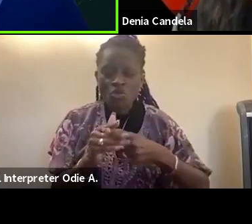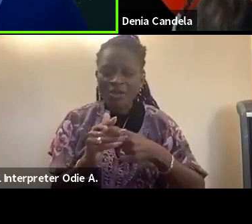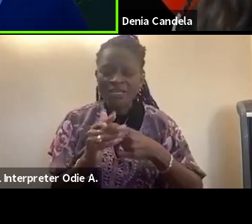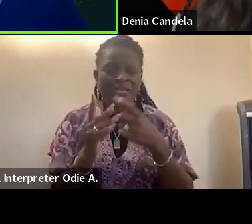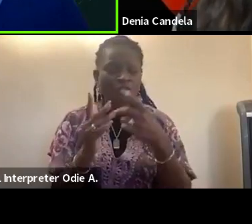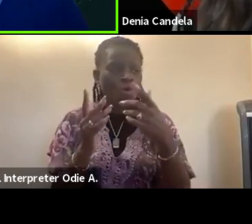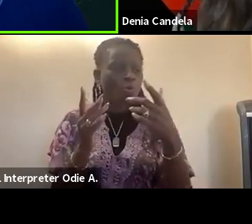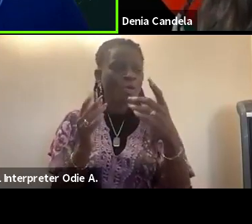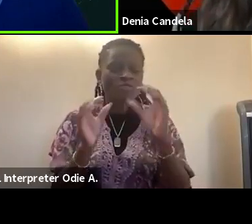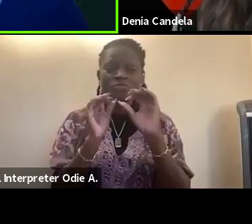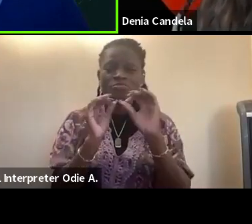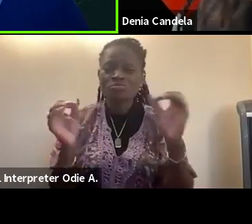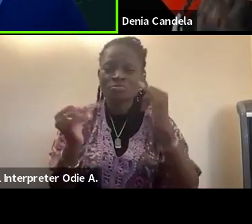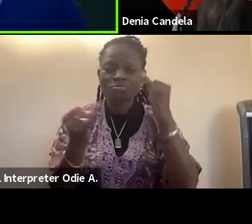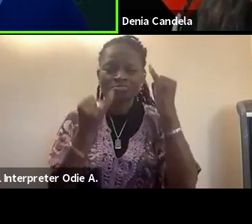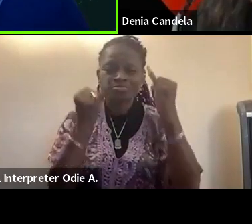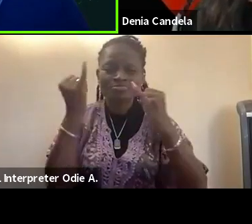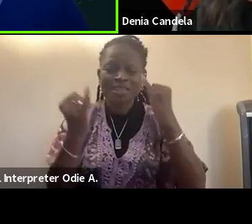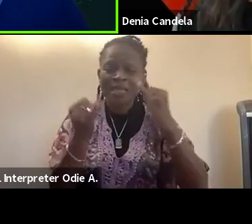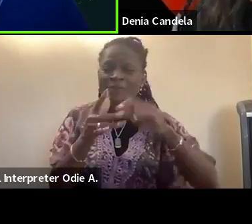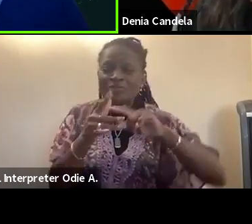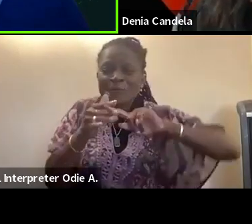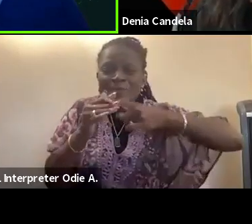And it's really because of your